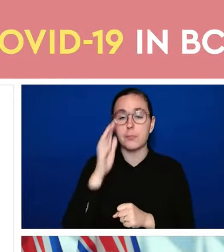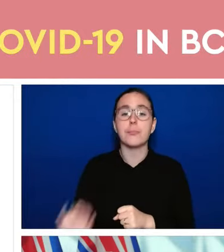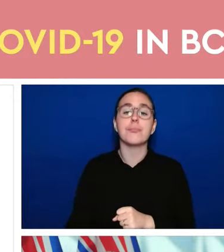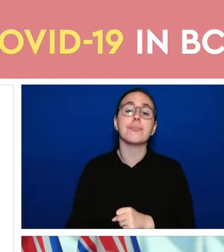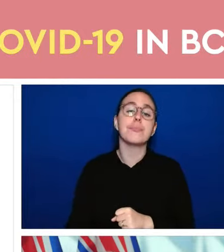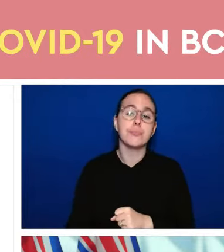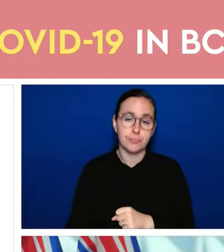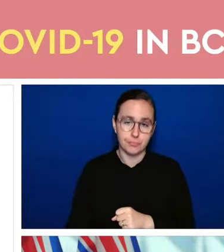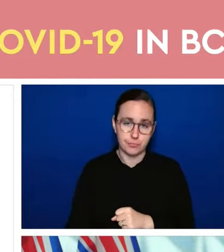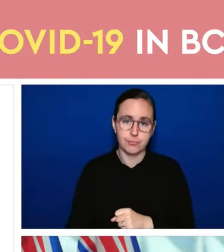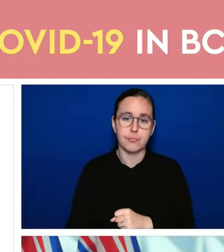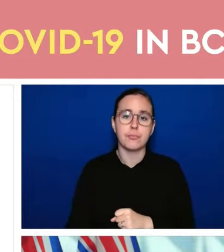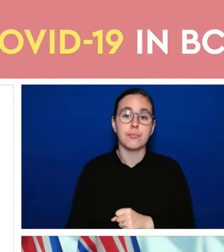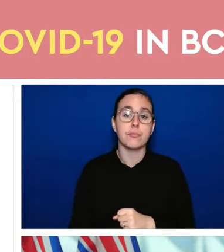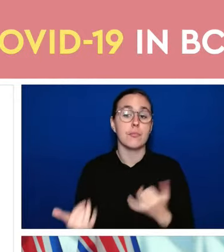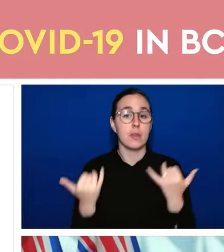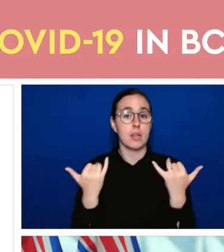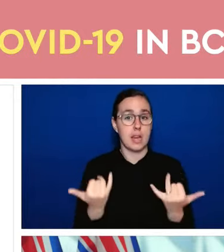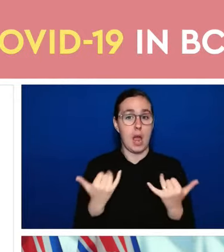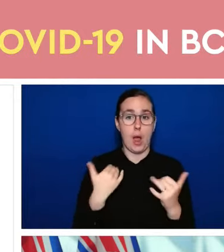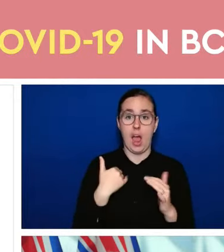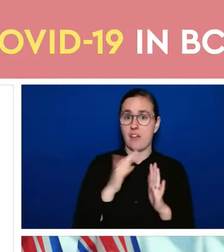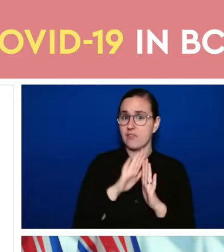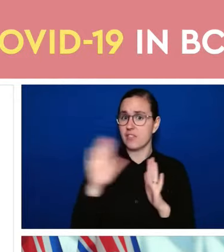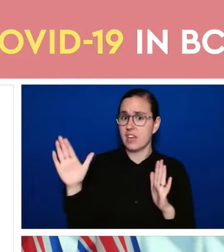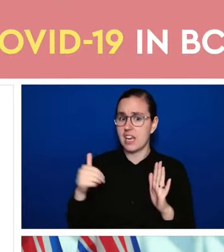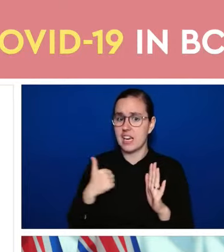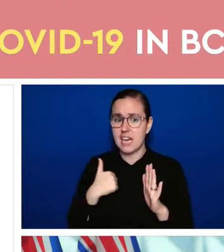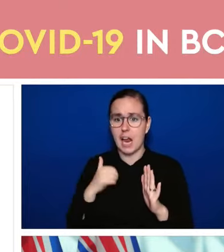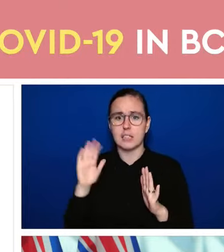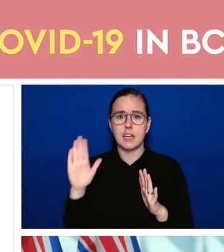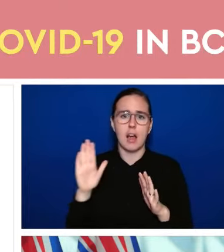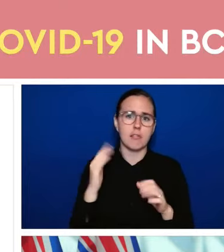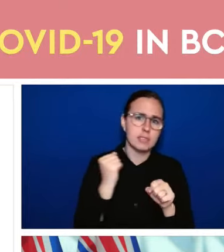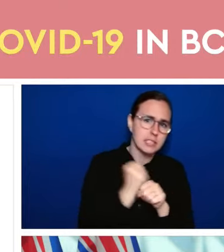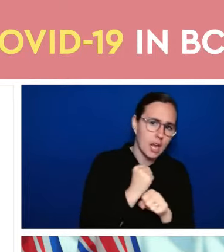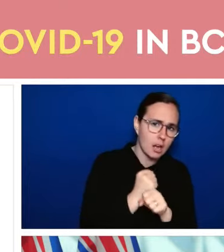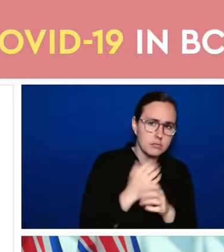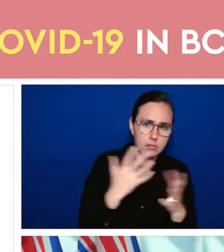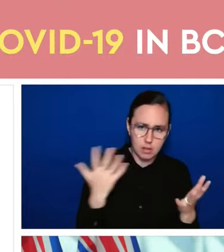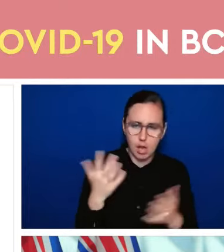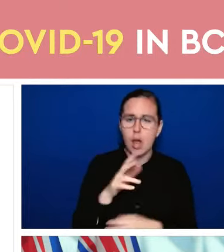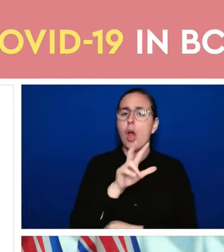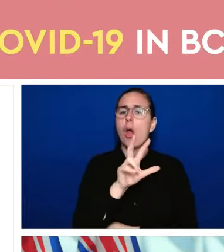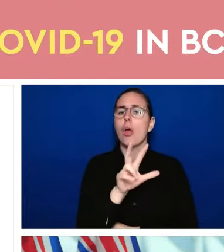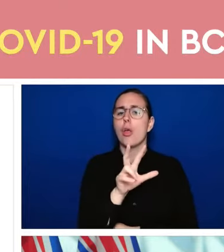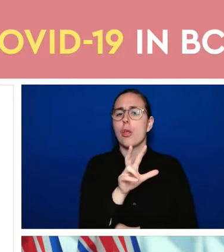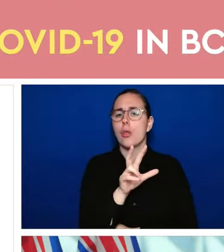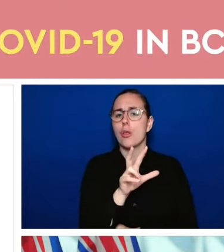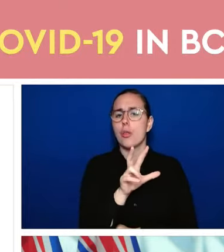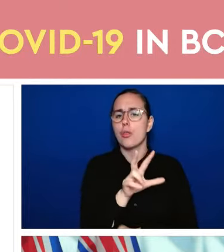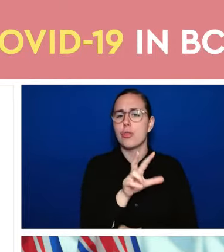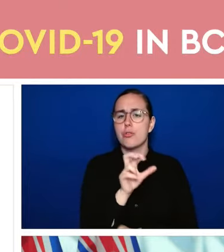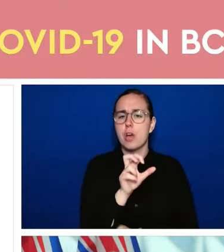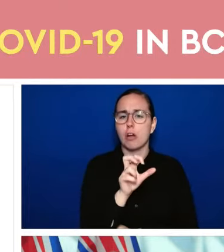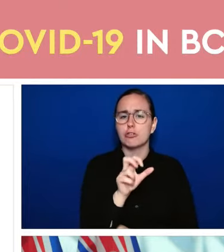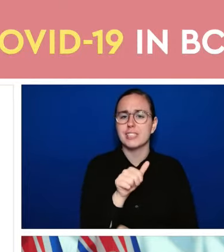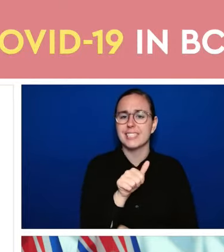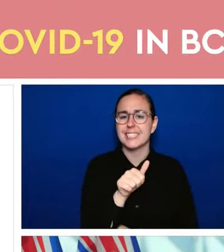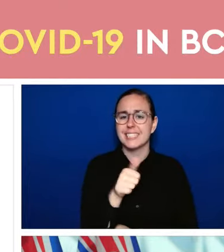vaccination they estimate that three hundred and ten thousand four hundred lines. Received I